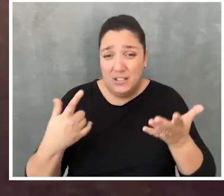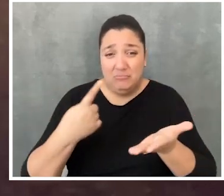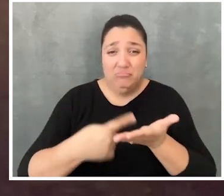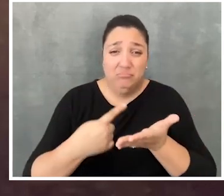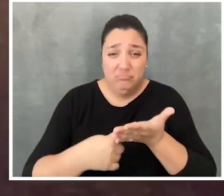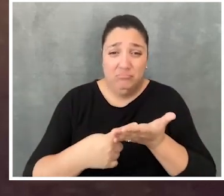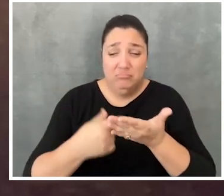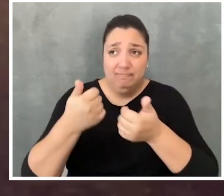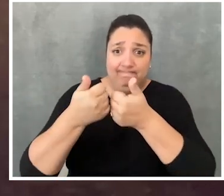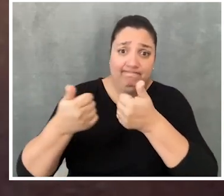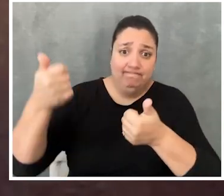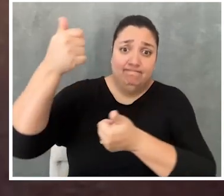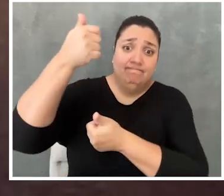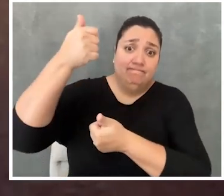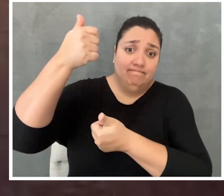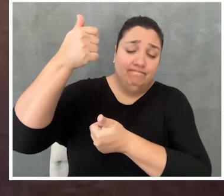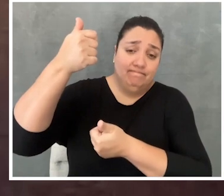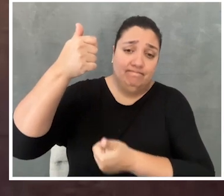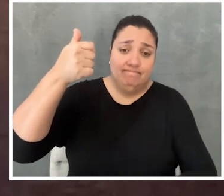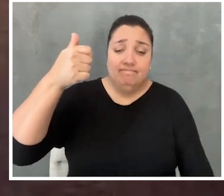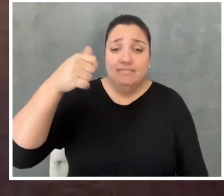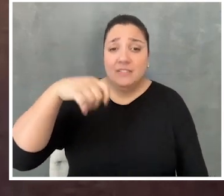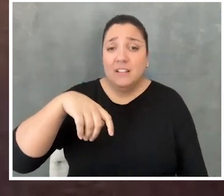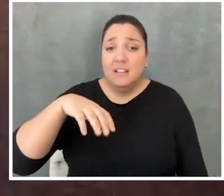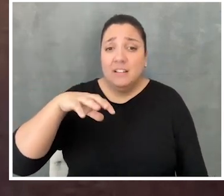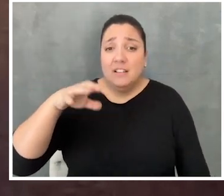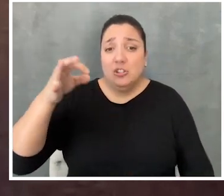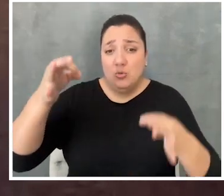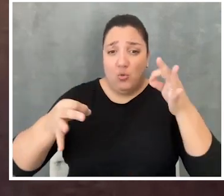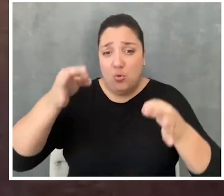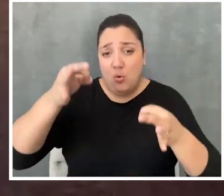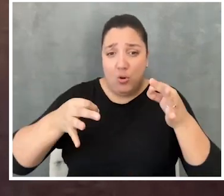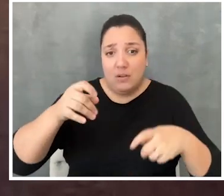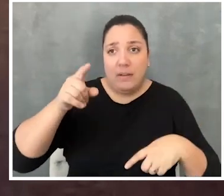and as well as Section 504 access and how these two issues